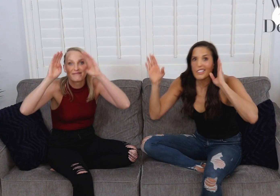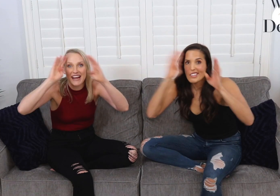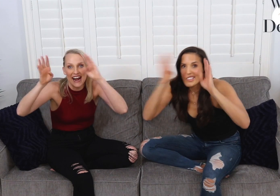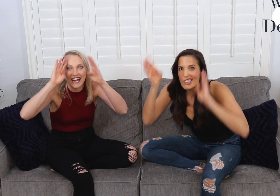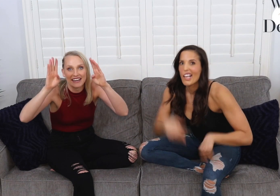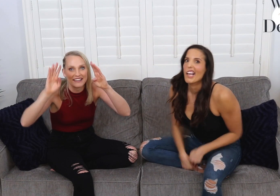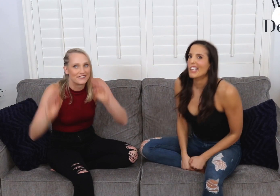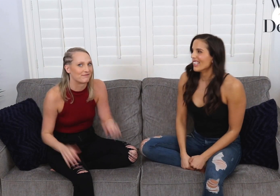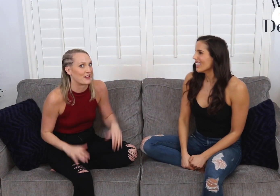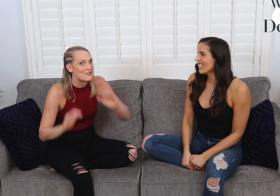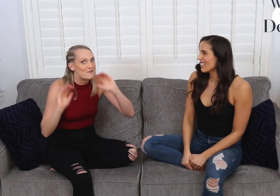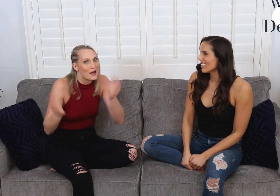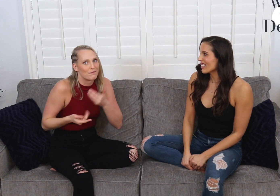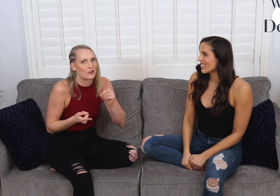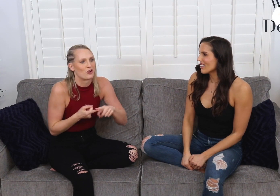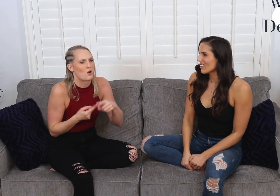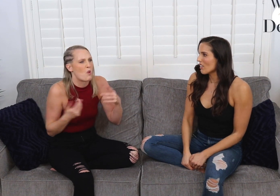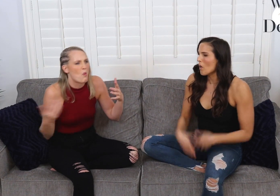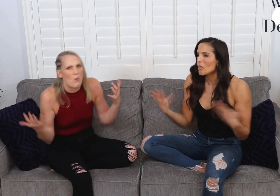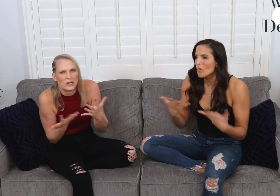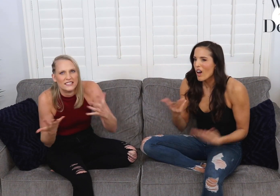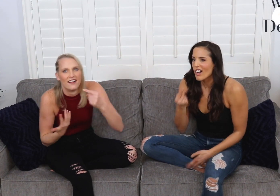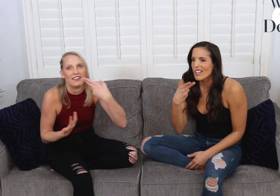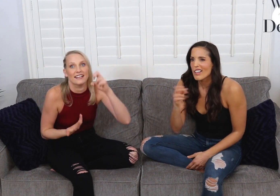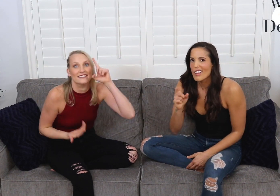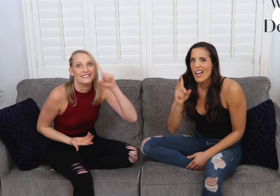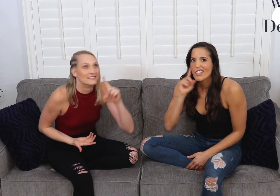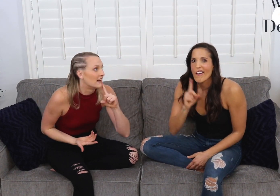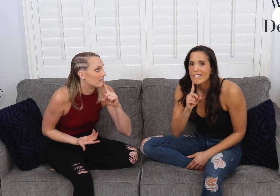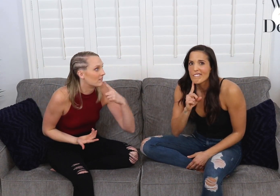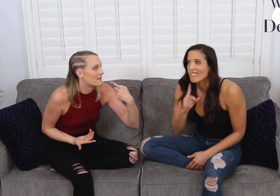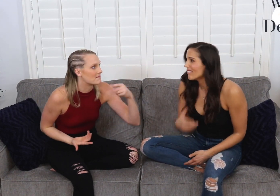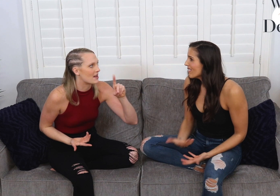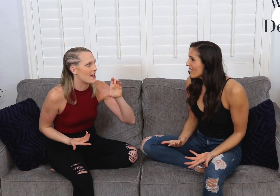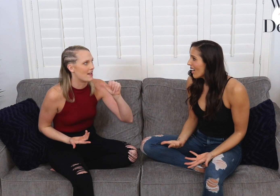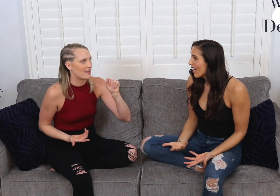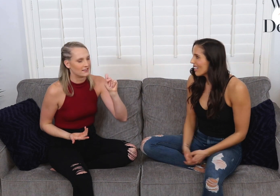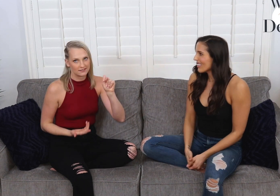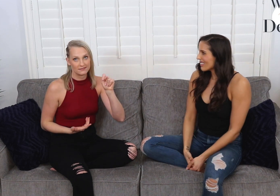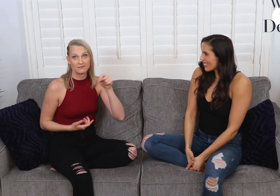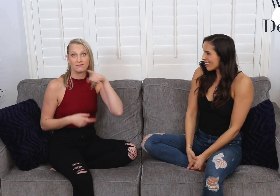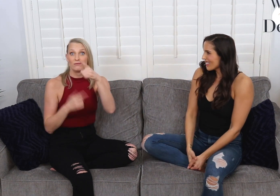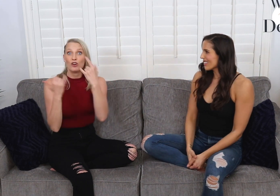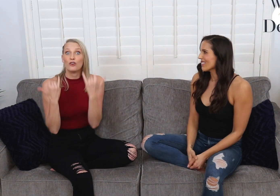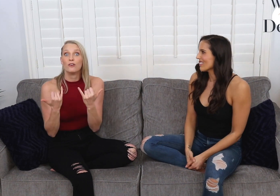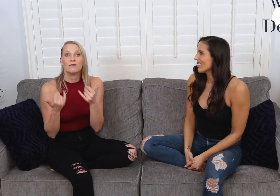Hello hello! And welcome to, "What the Deaf?!" Podcast.